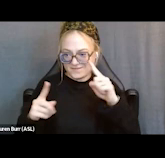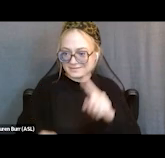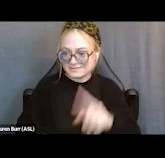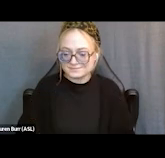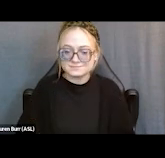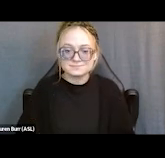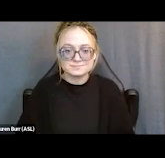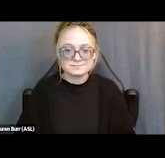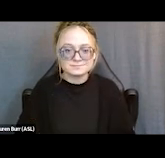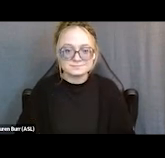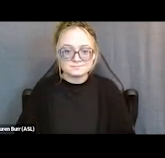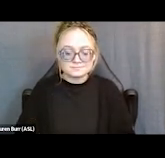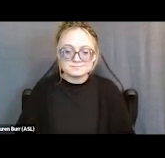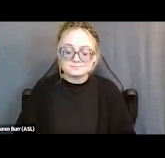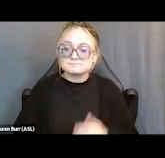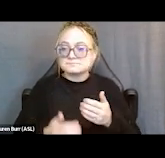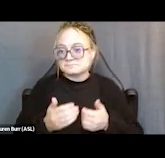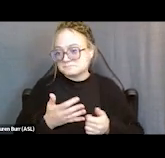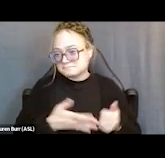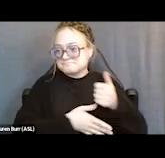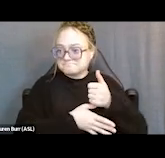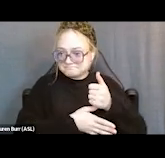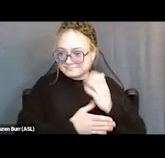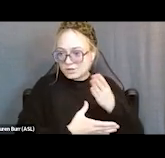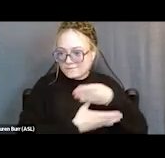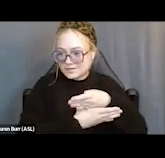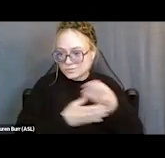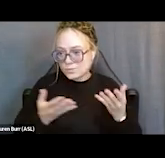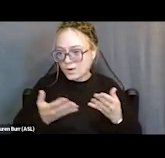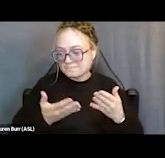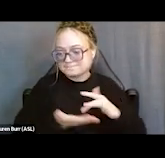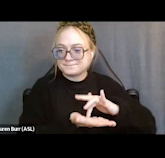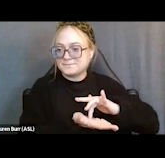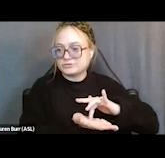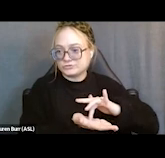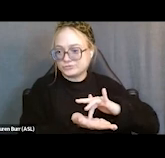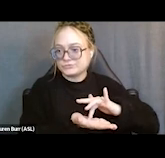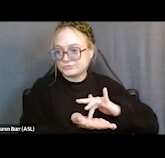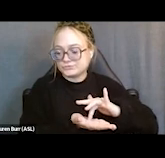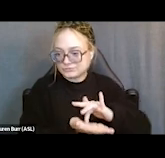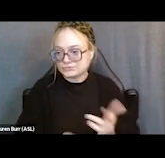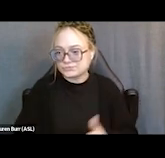Of course, one of the main bold standard intervention is medication, and we're getting better and better